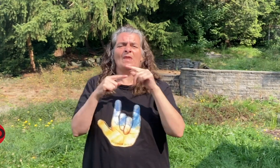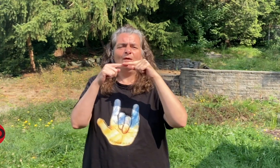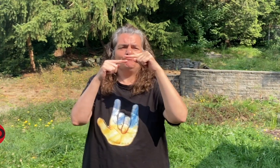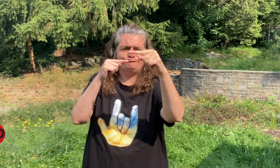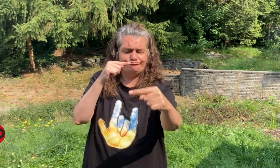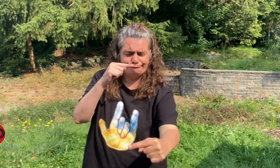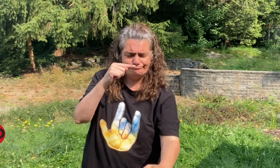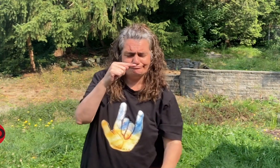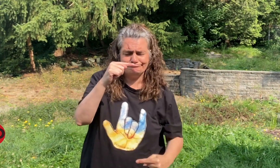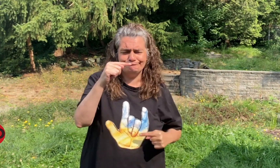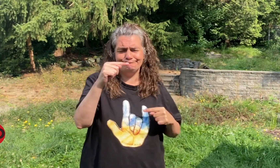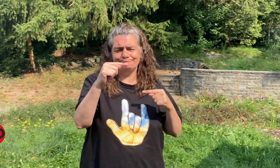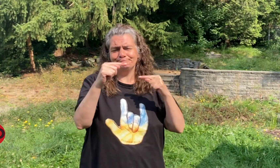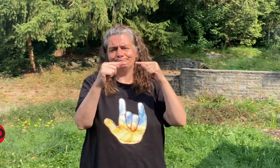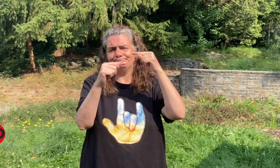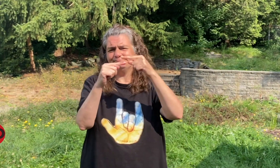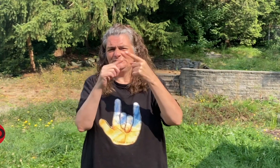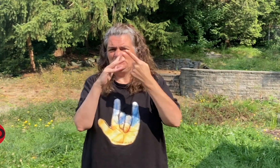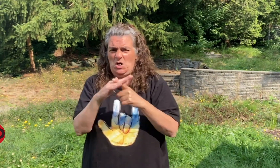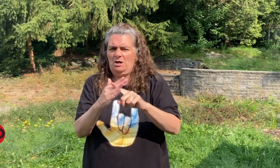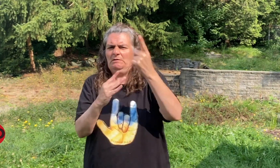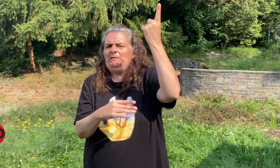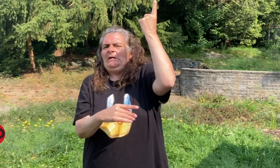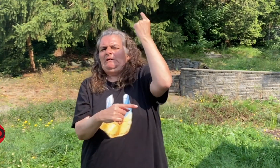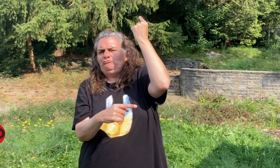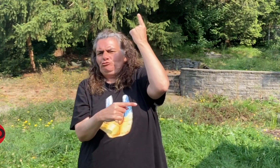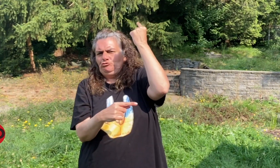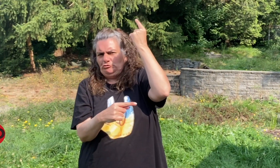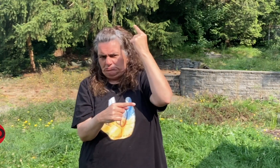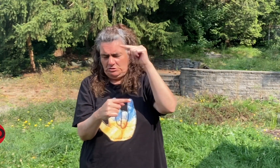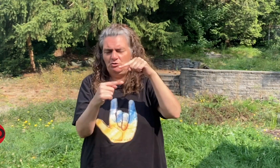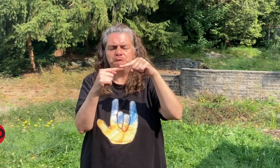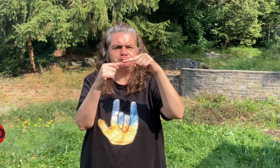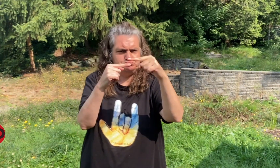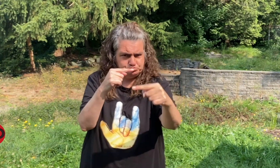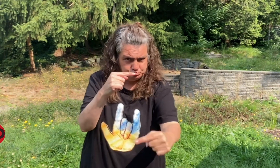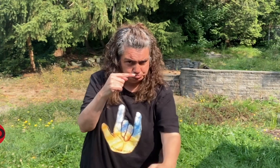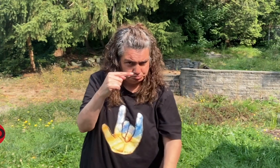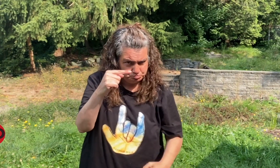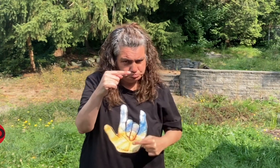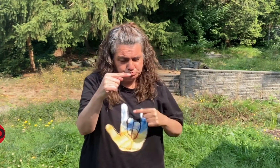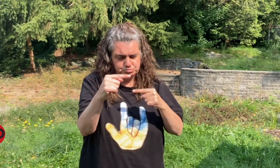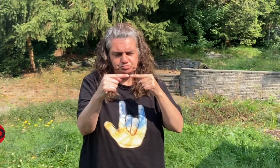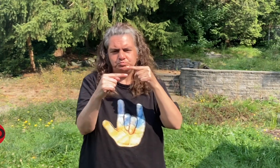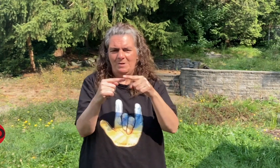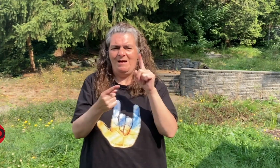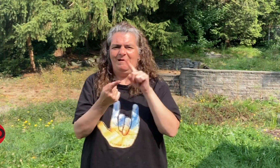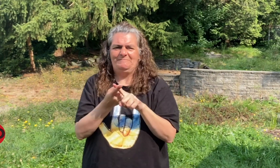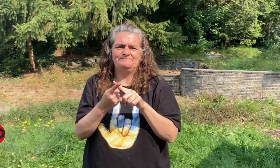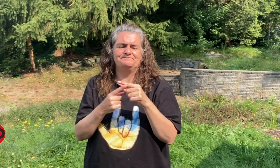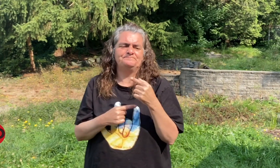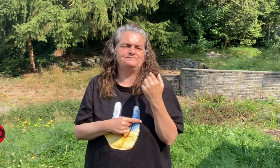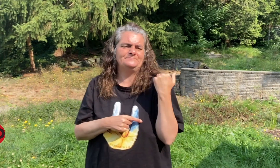The CUAET program had been running for over a year starting last year